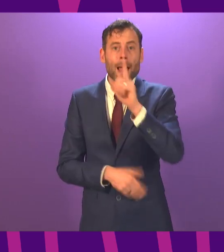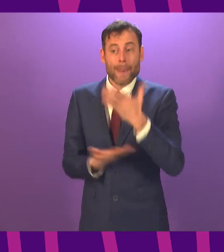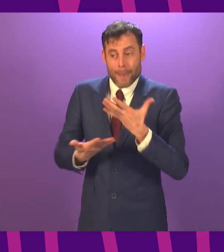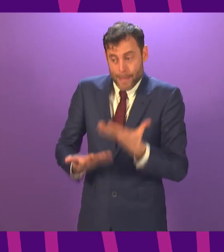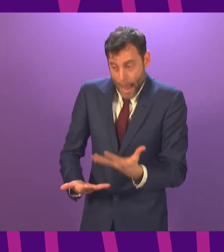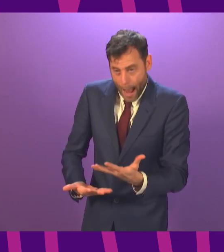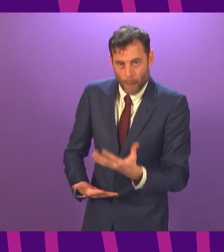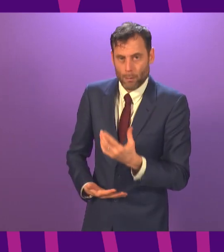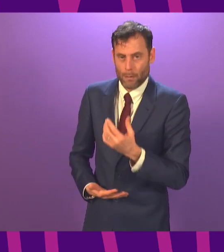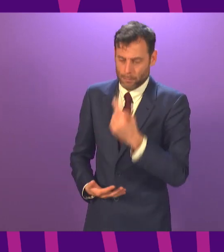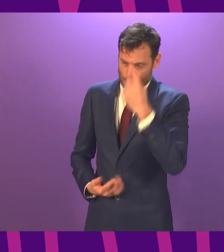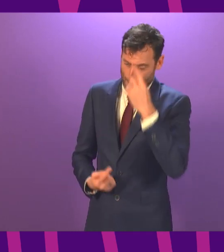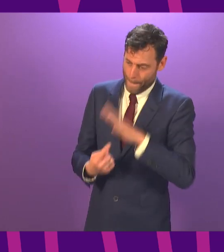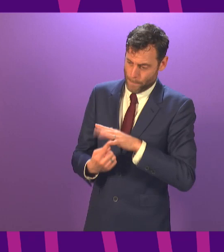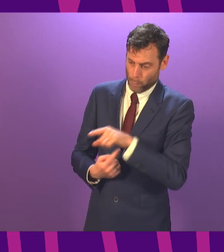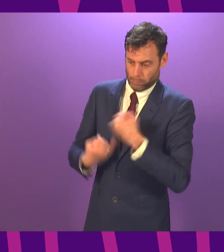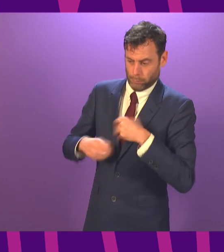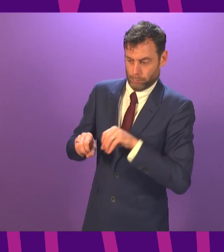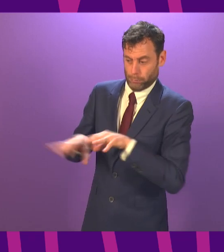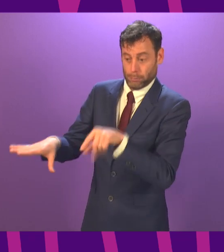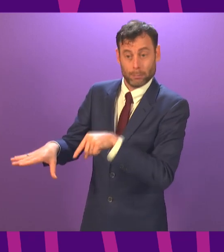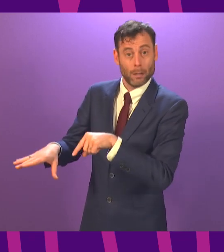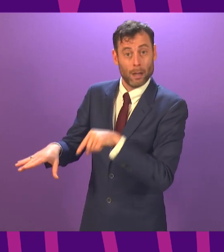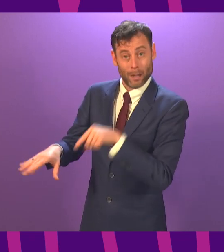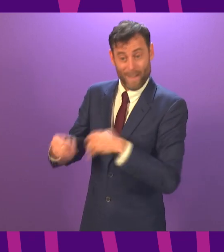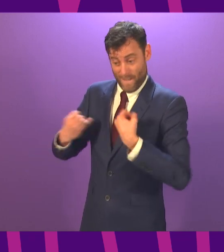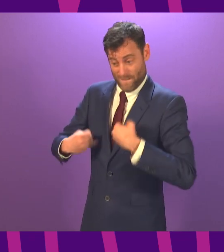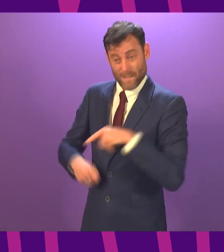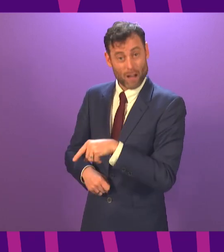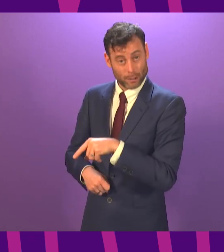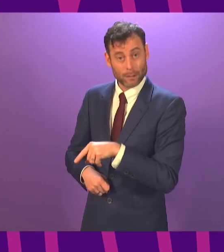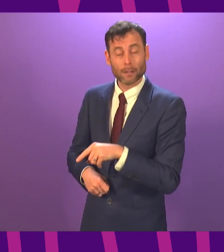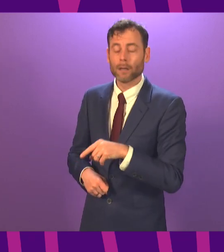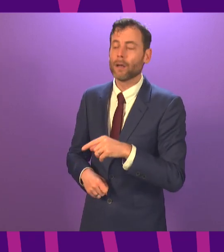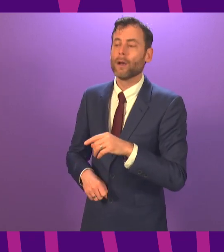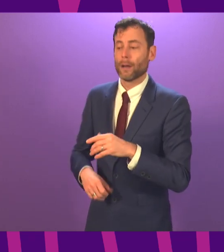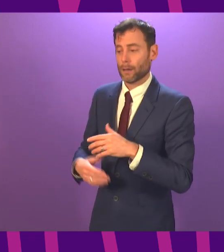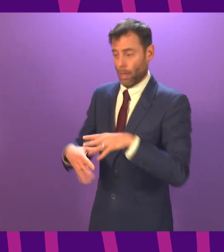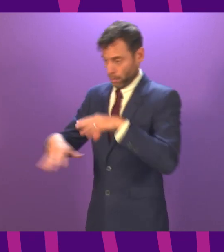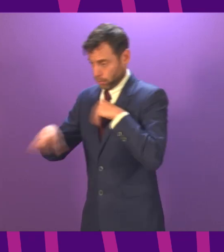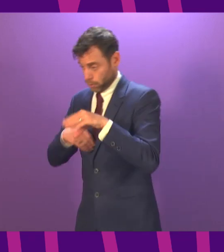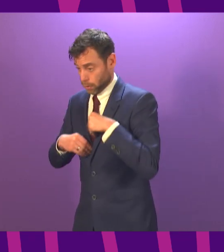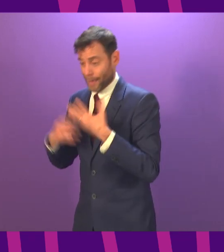it has just learned how to spread itself faster. The responsibility that I and my Government